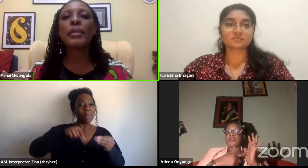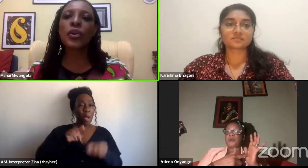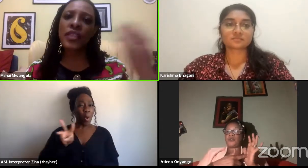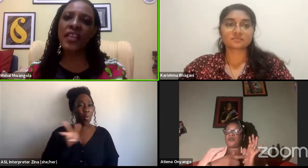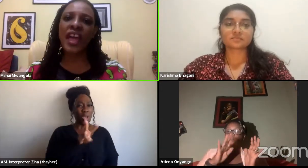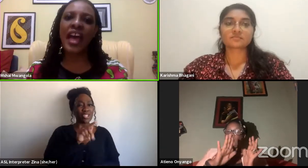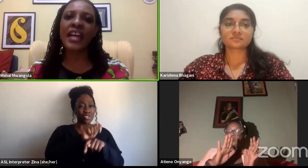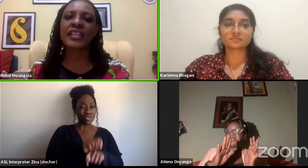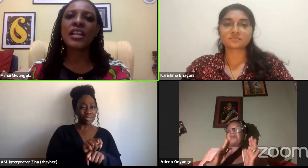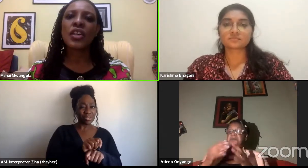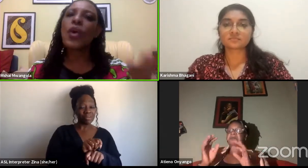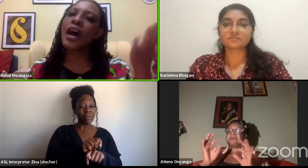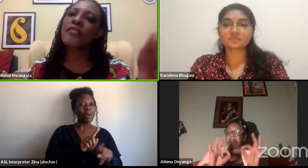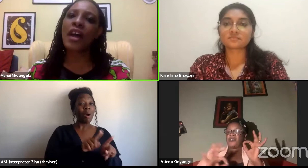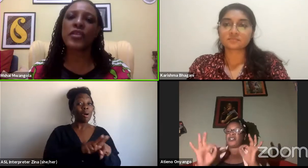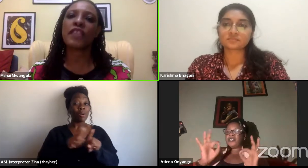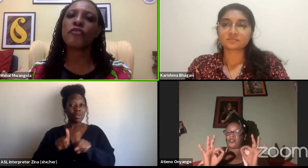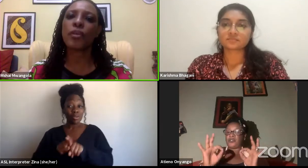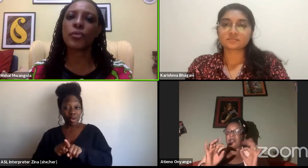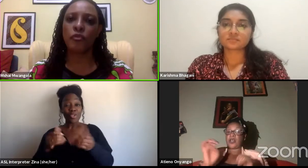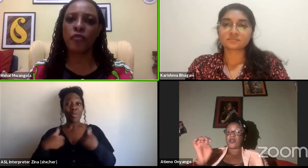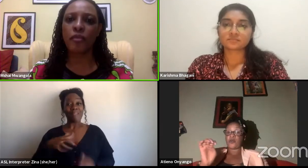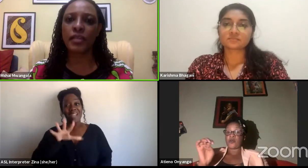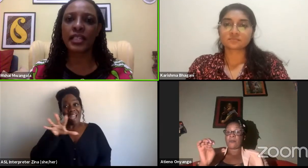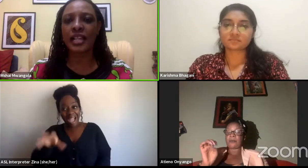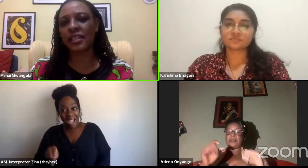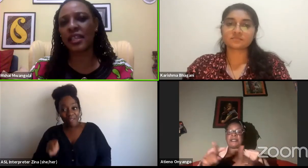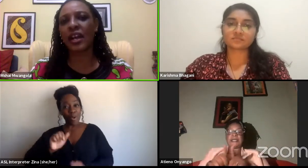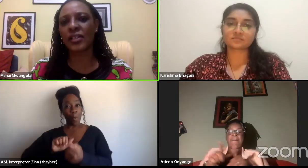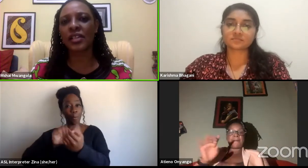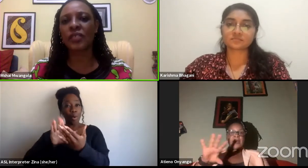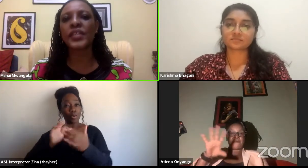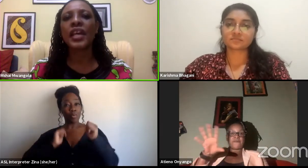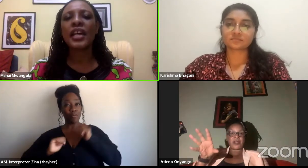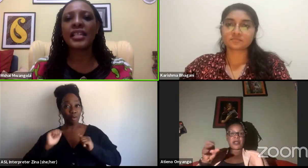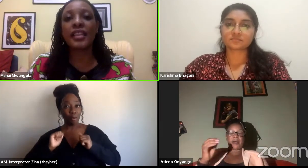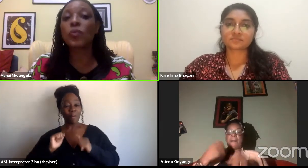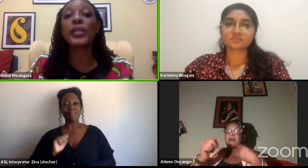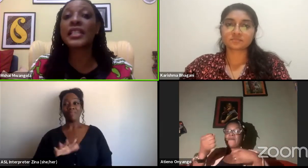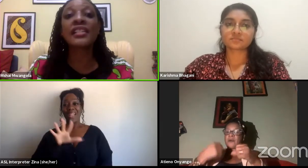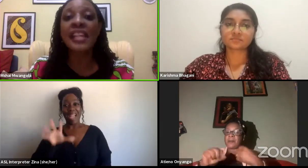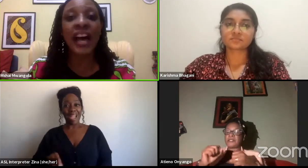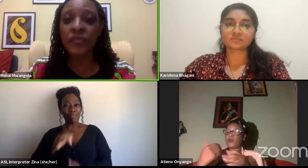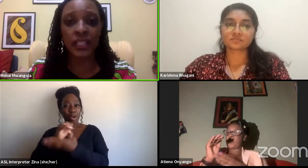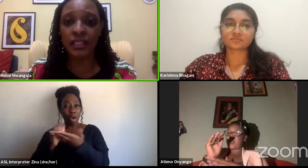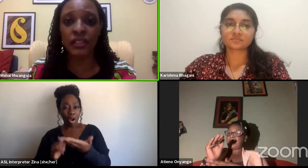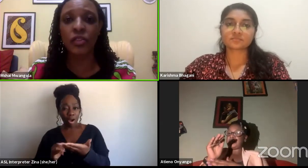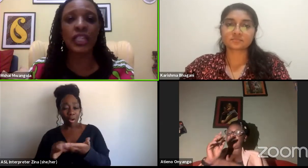But on the other hand, you have African forms of performance and asking ourselves, is it that we didn't have these,